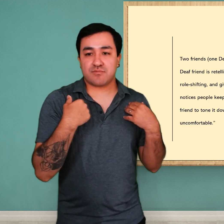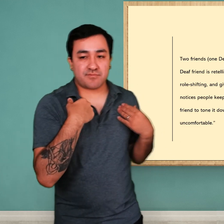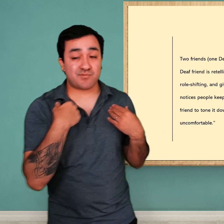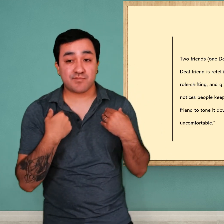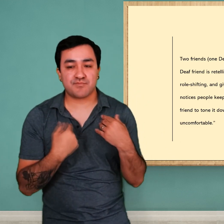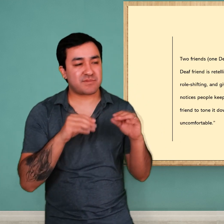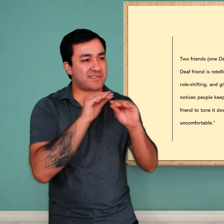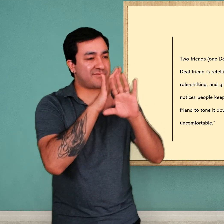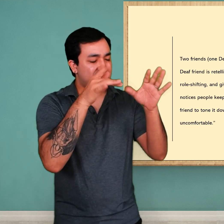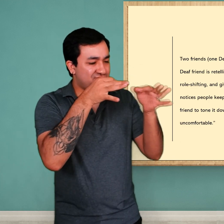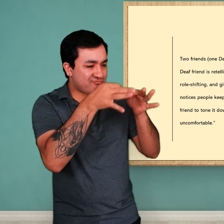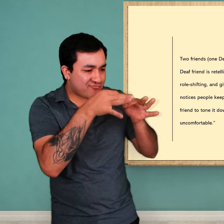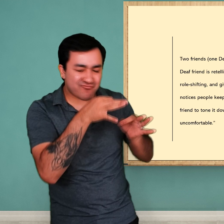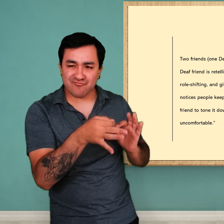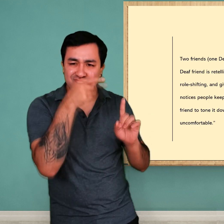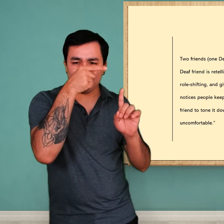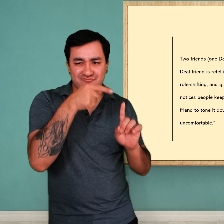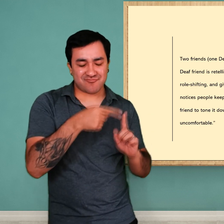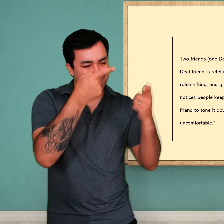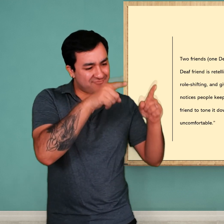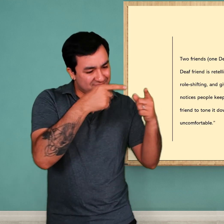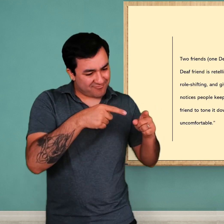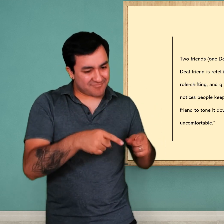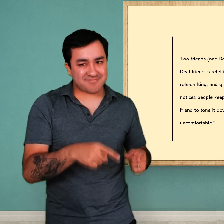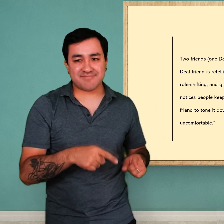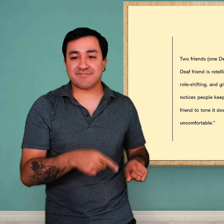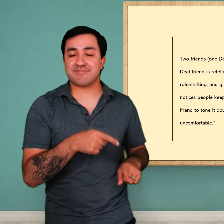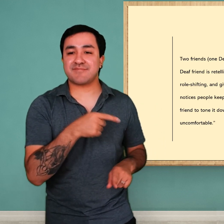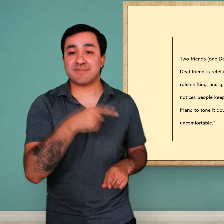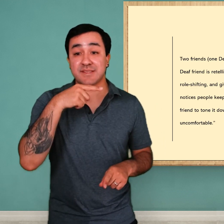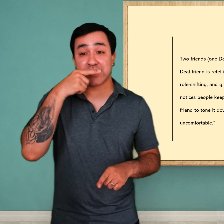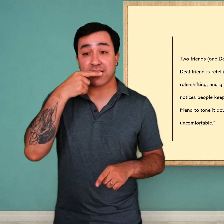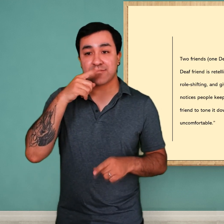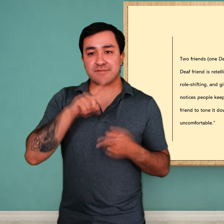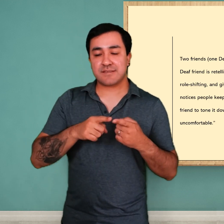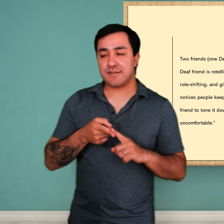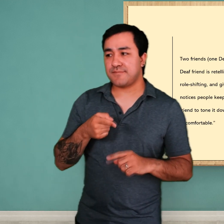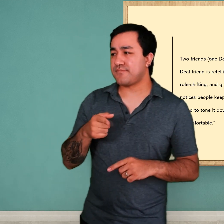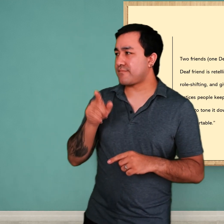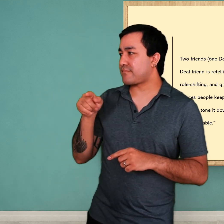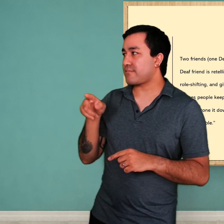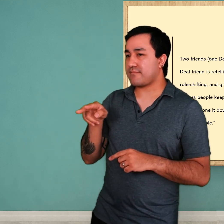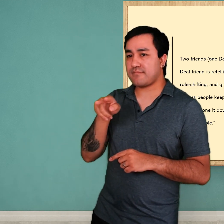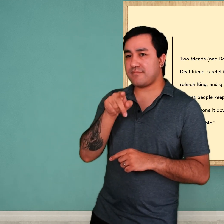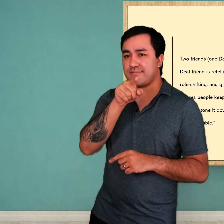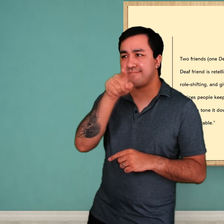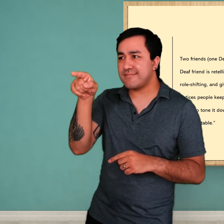role-shifting, and giving clear details about what happened. The hearing friend notices people